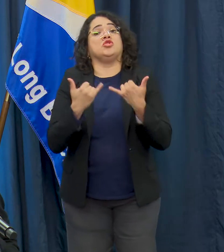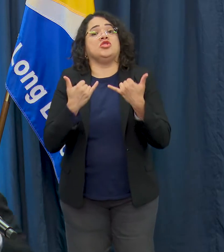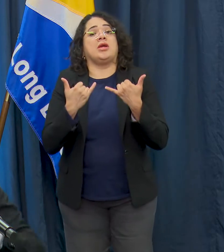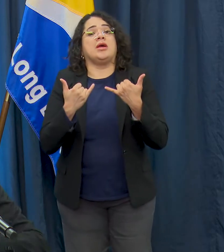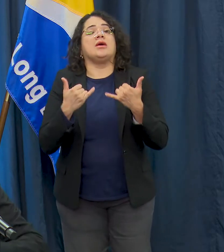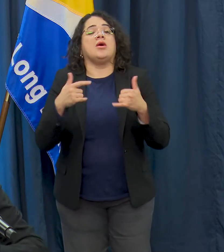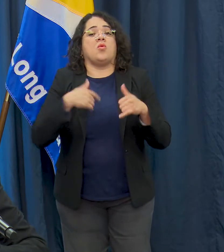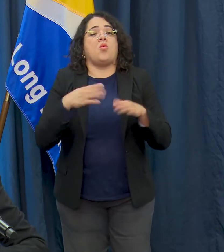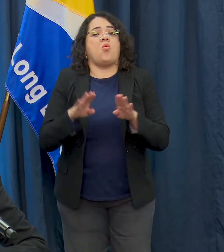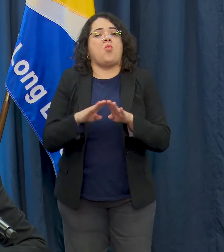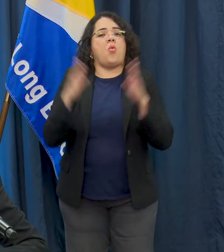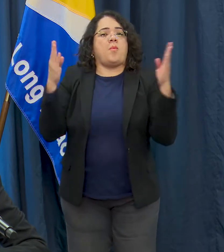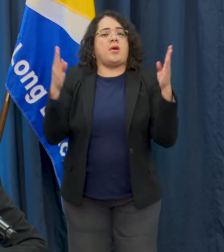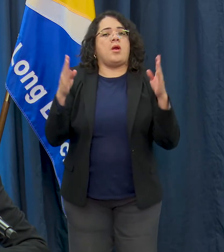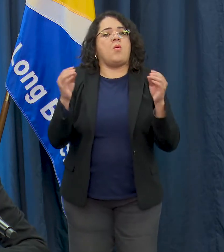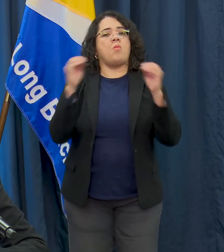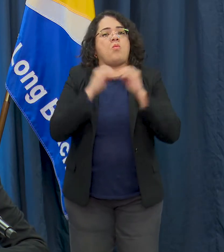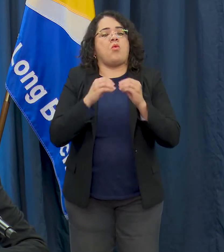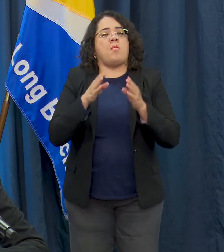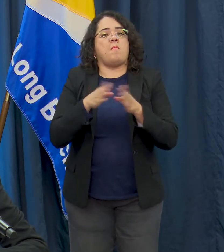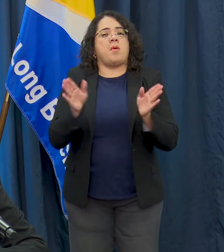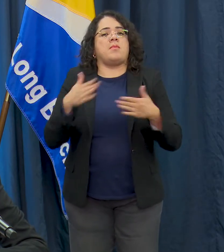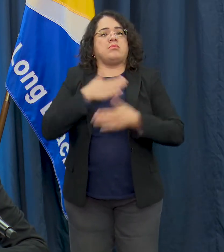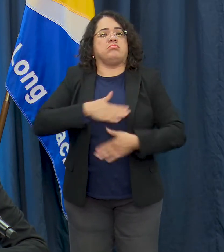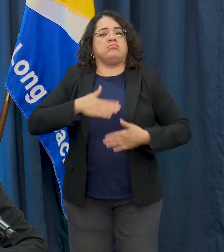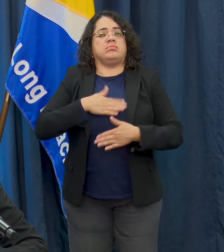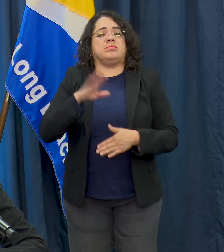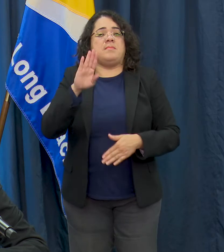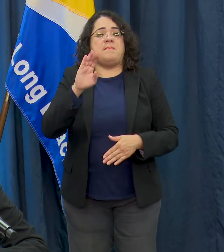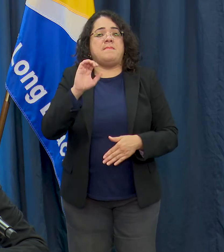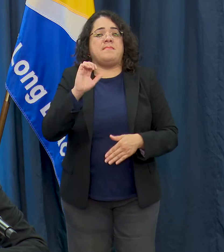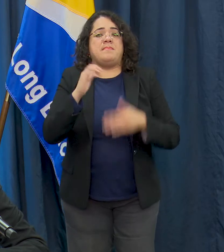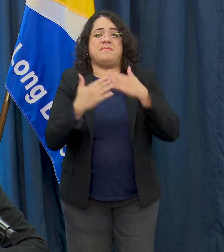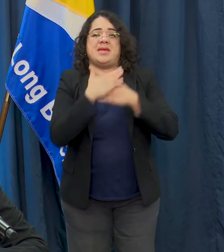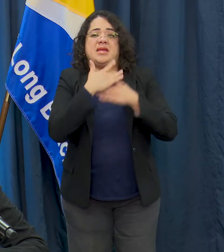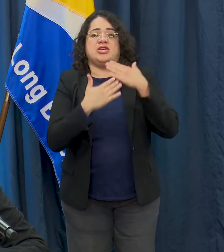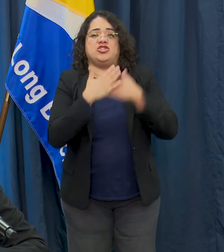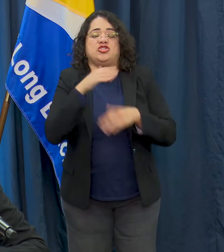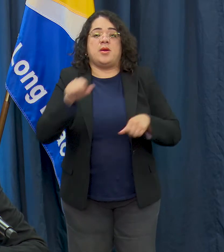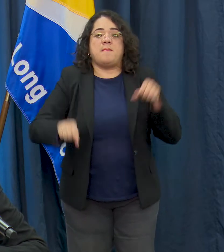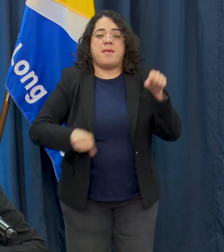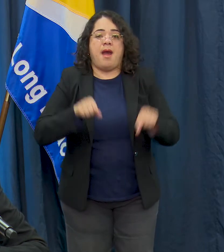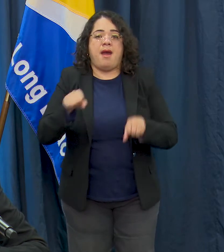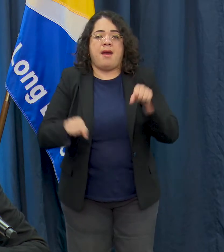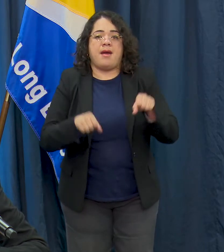recreation. So our beach bike and pedestrian path opened up this morning.